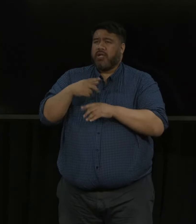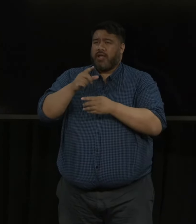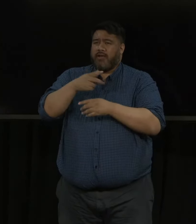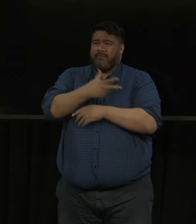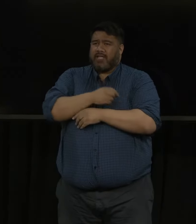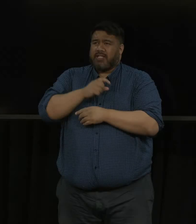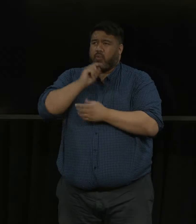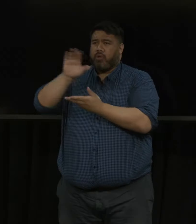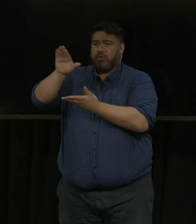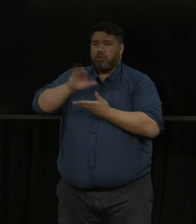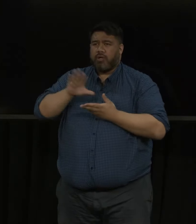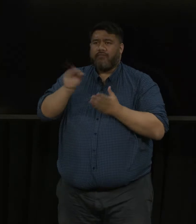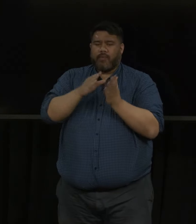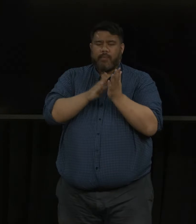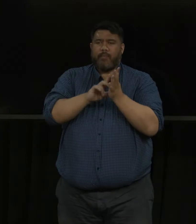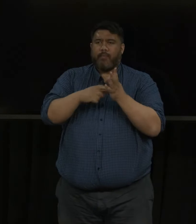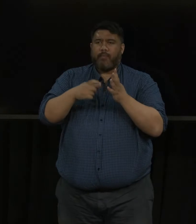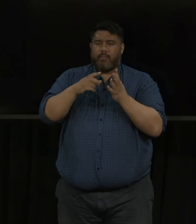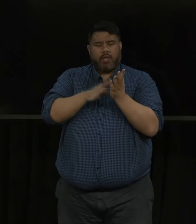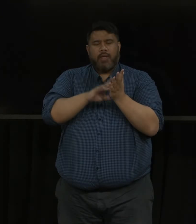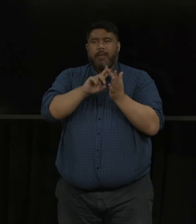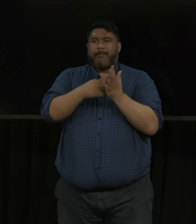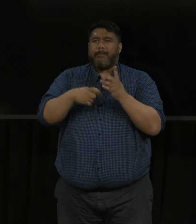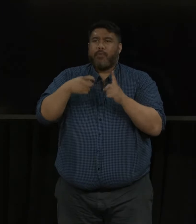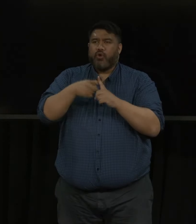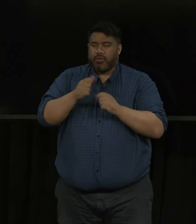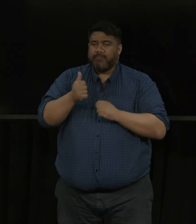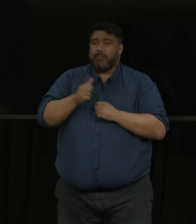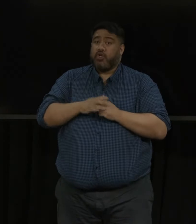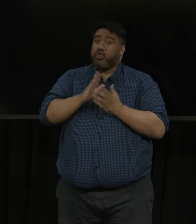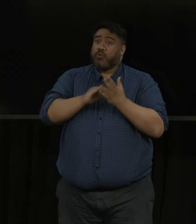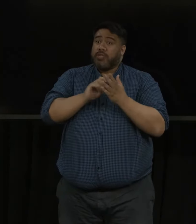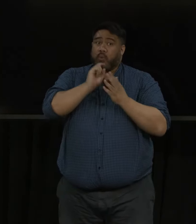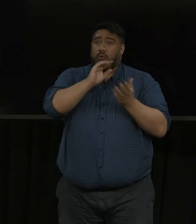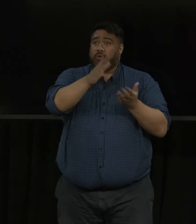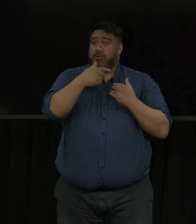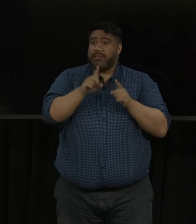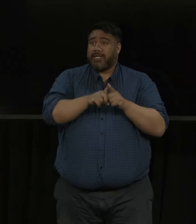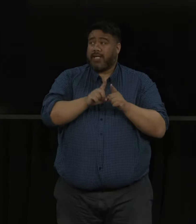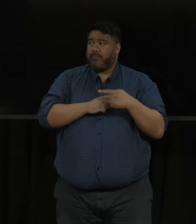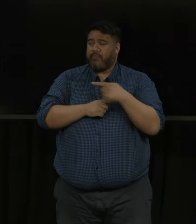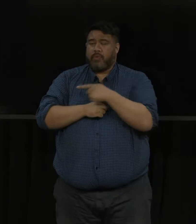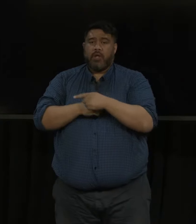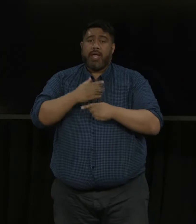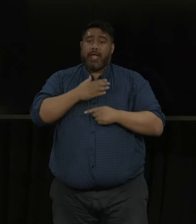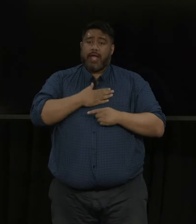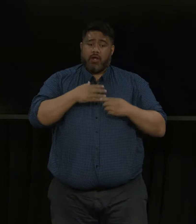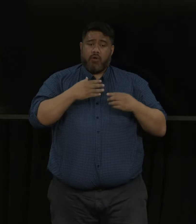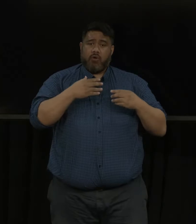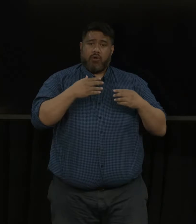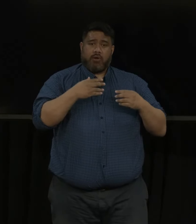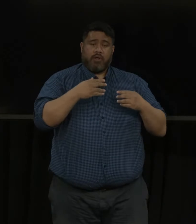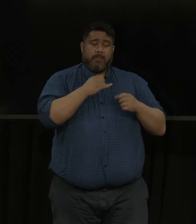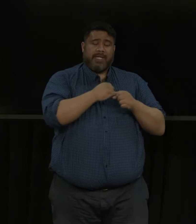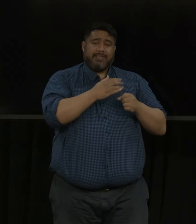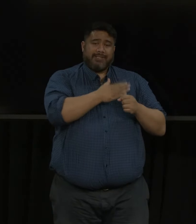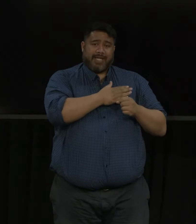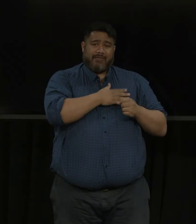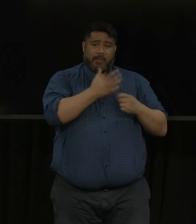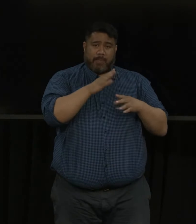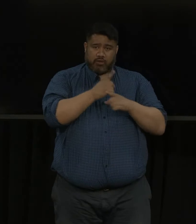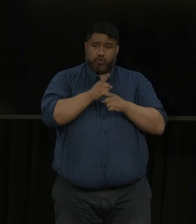course to vaccinate people.